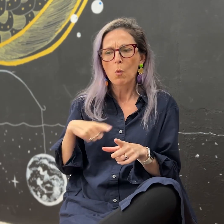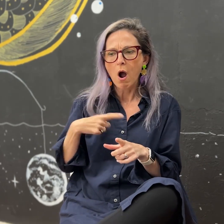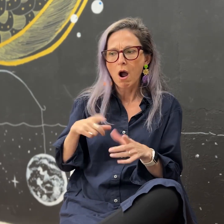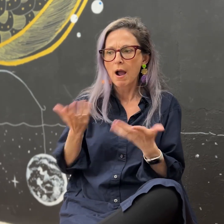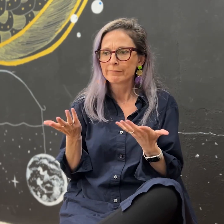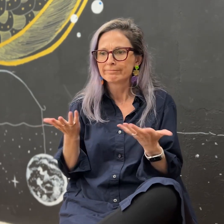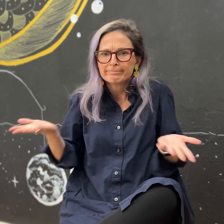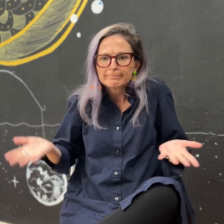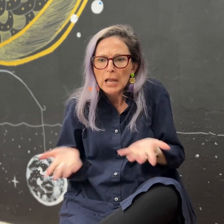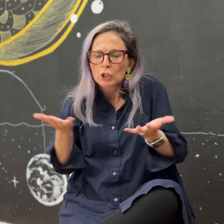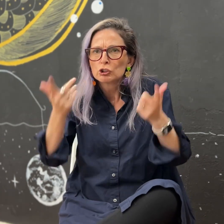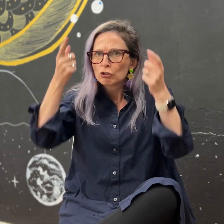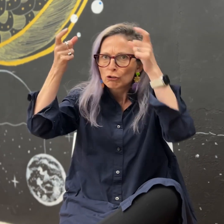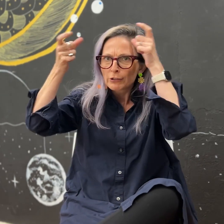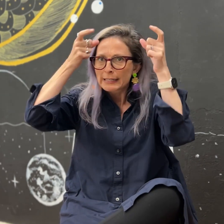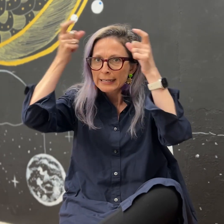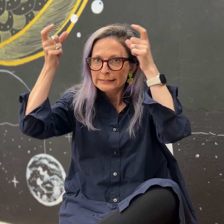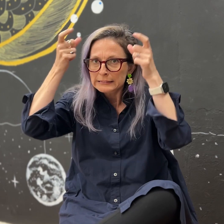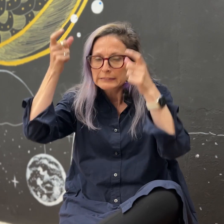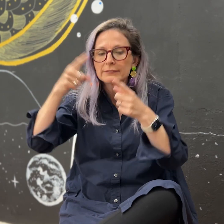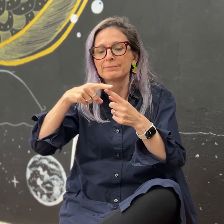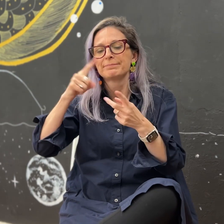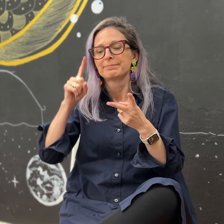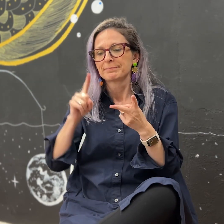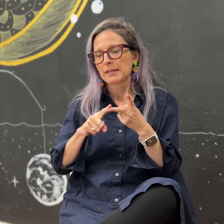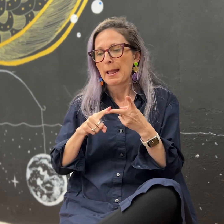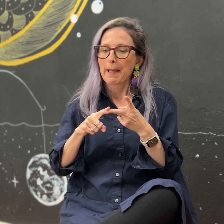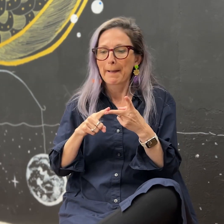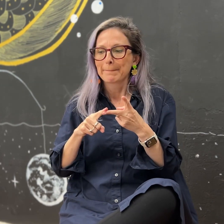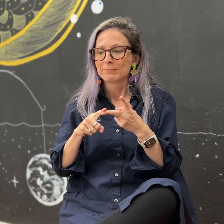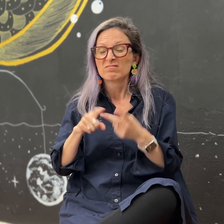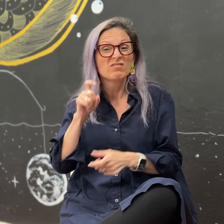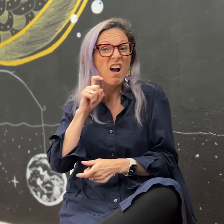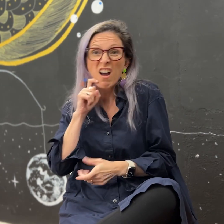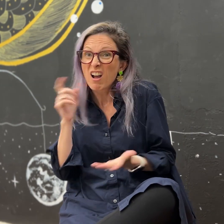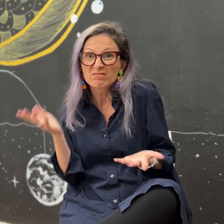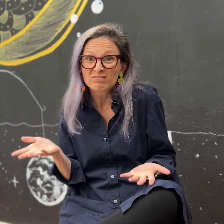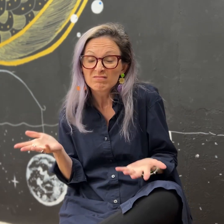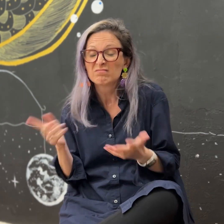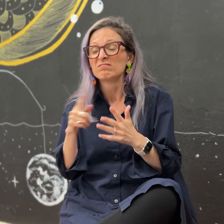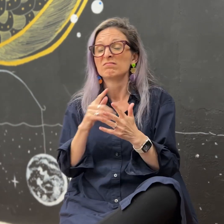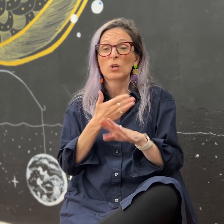The purpose is to encourage people to get creative, to have fun,